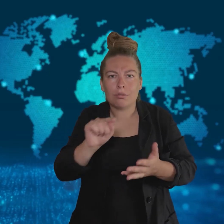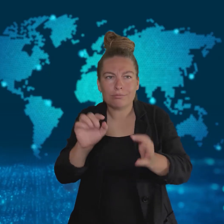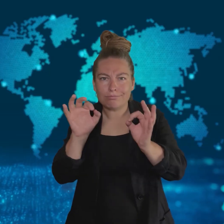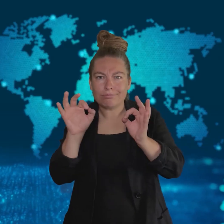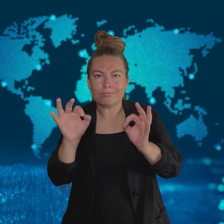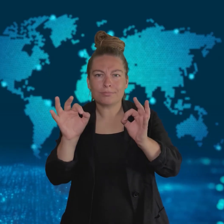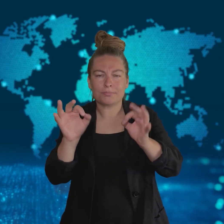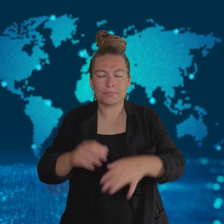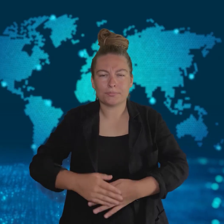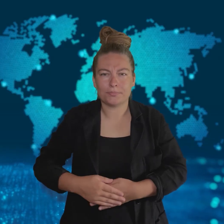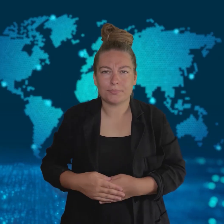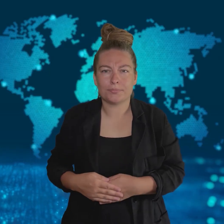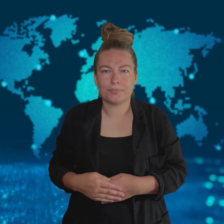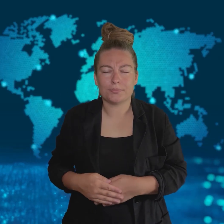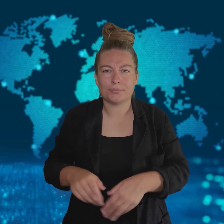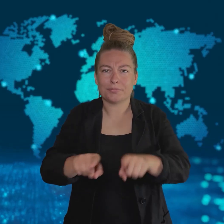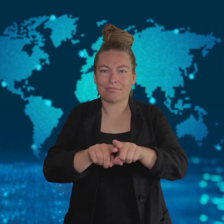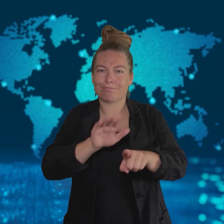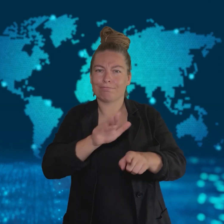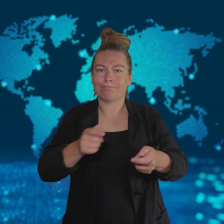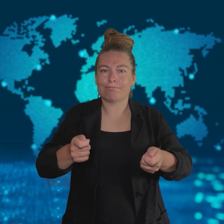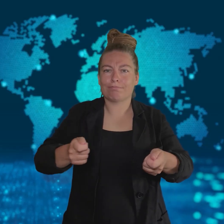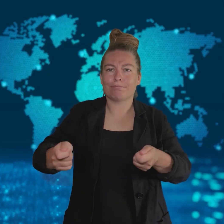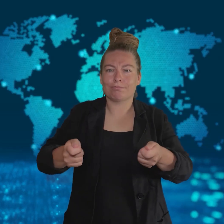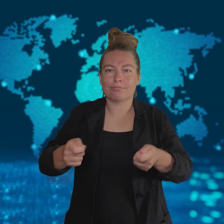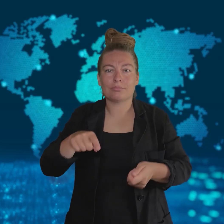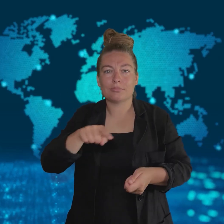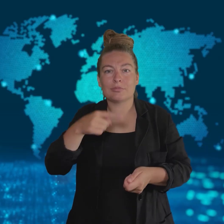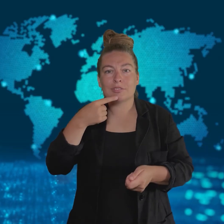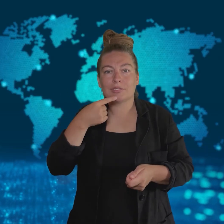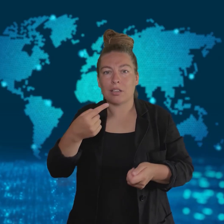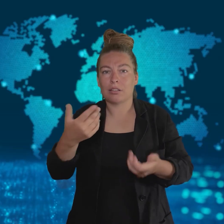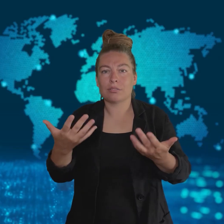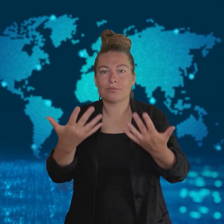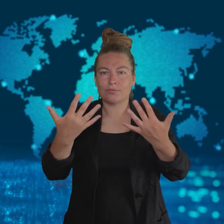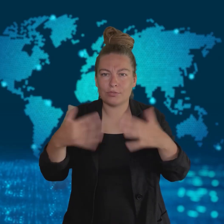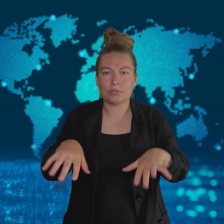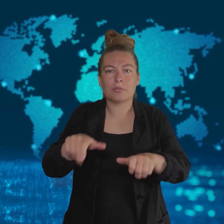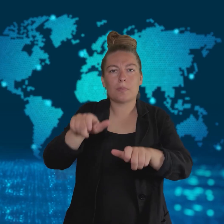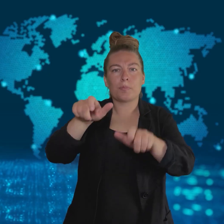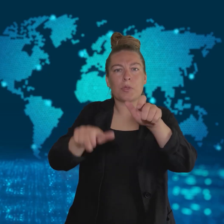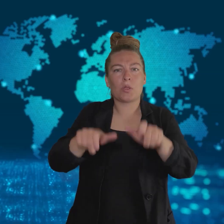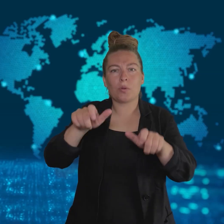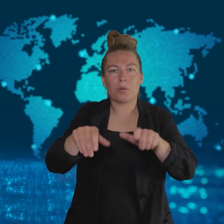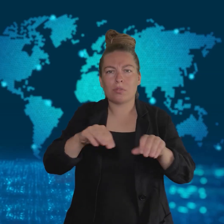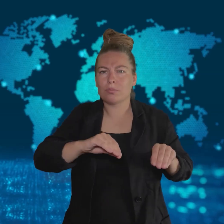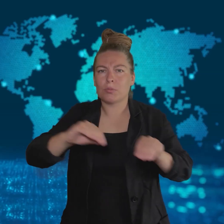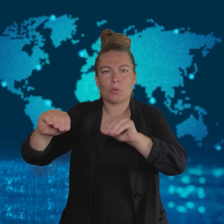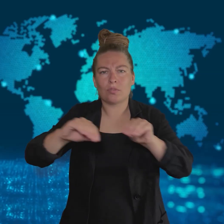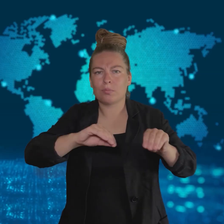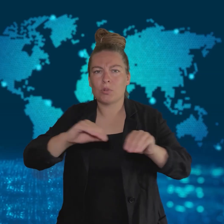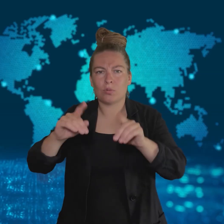8,000 people evacuated.